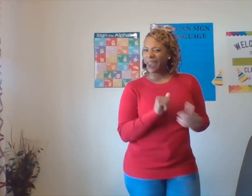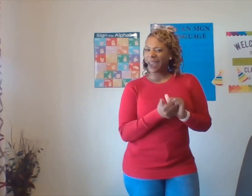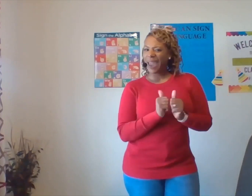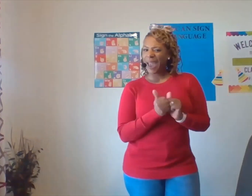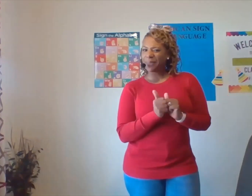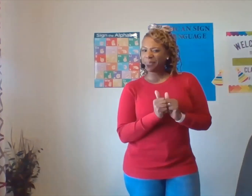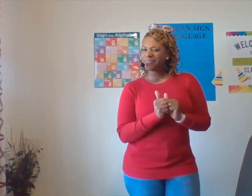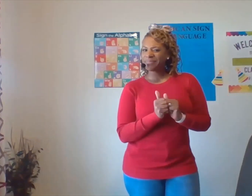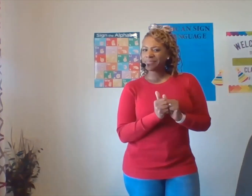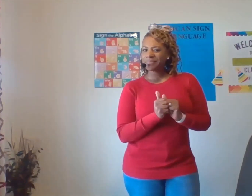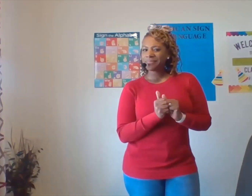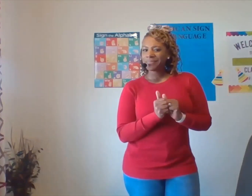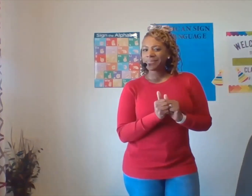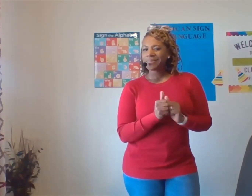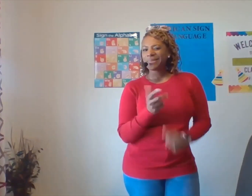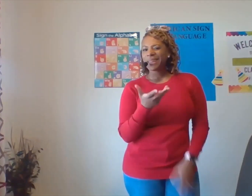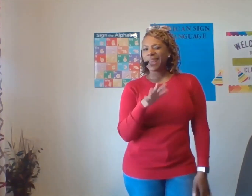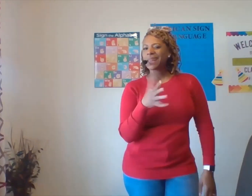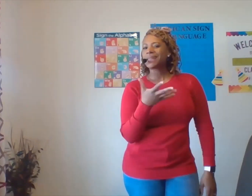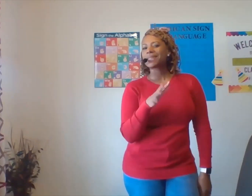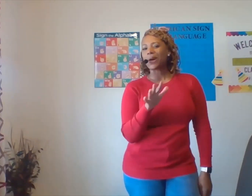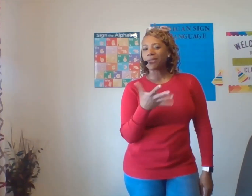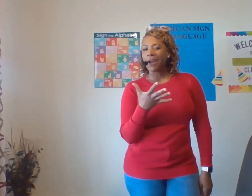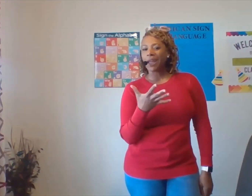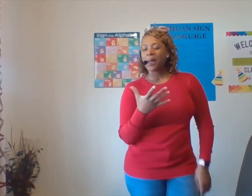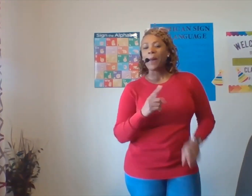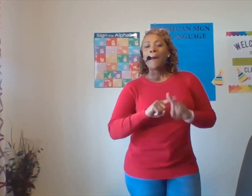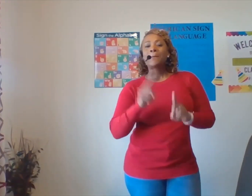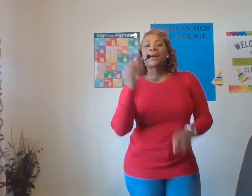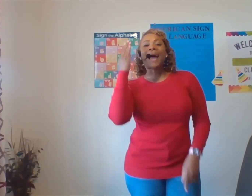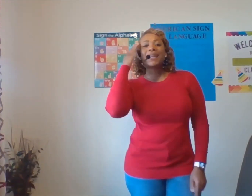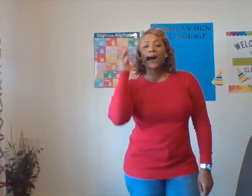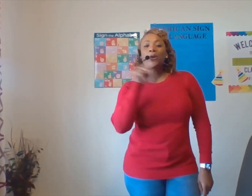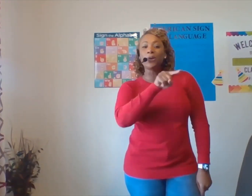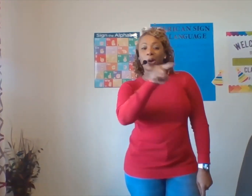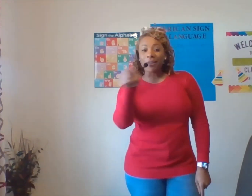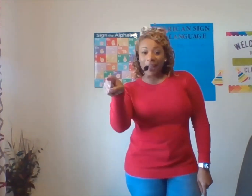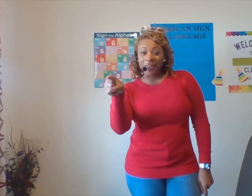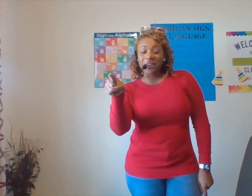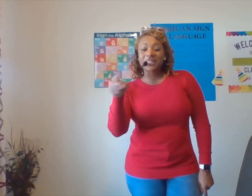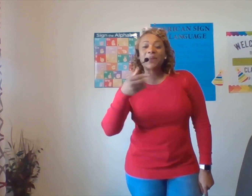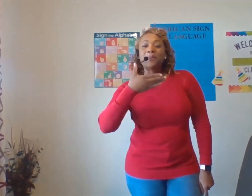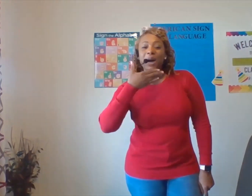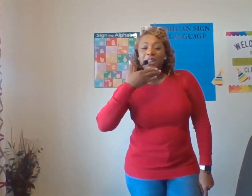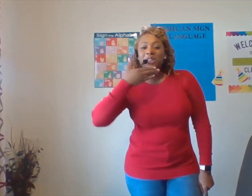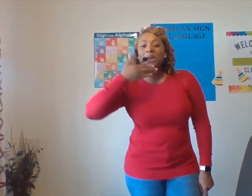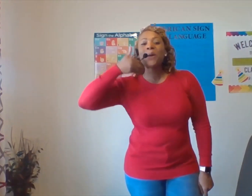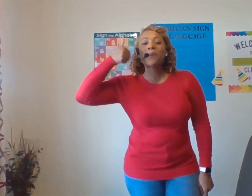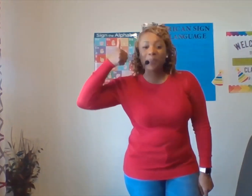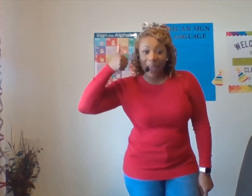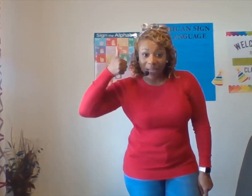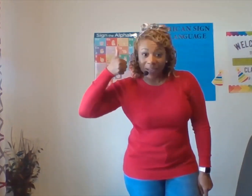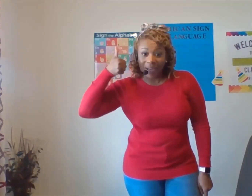their game yeah they did all right but I know you all out there did much better